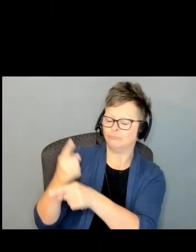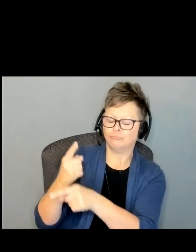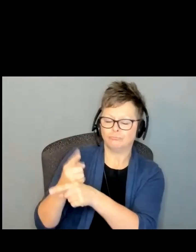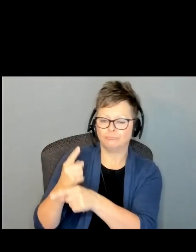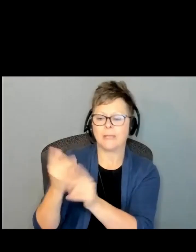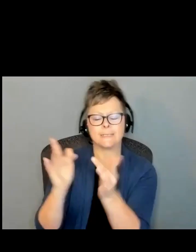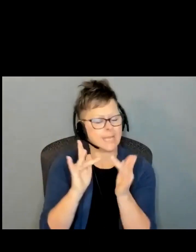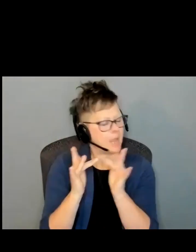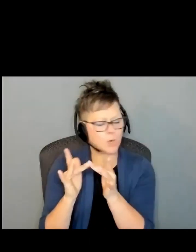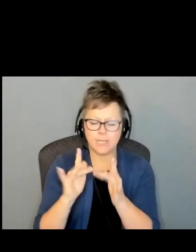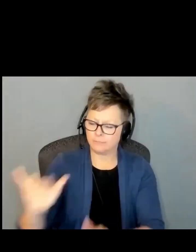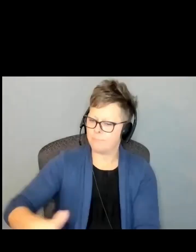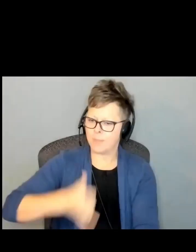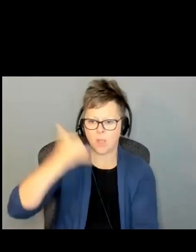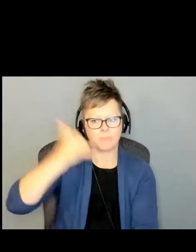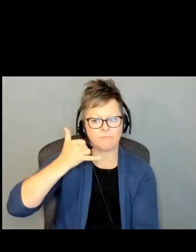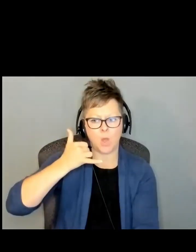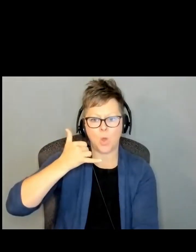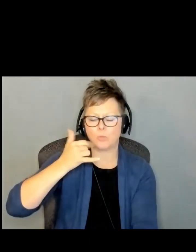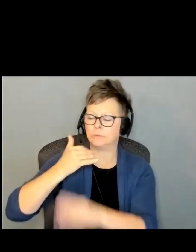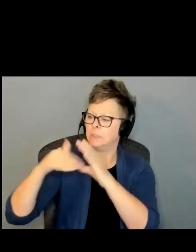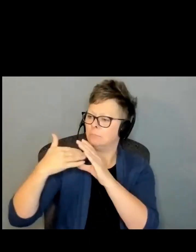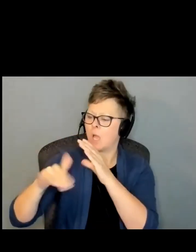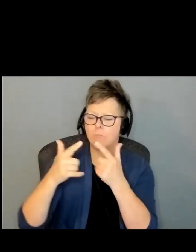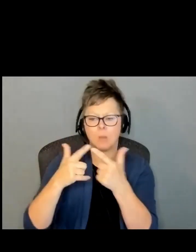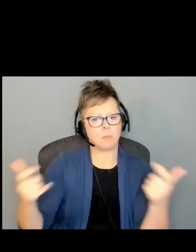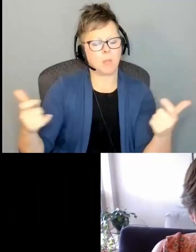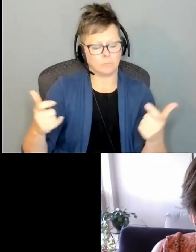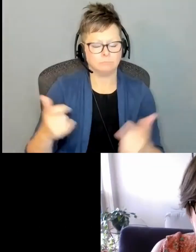Just pick up the phone. DR.